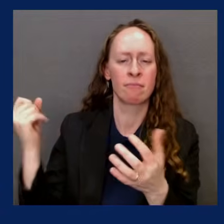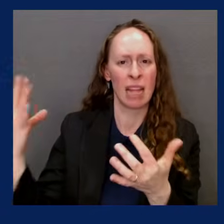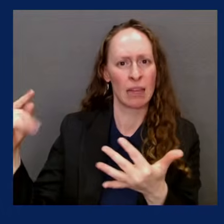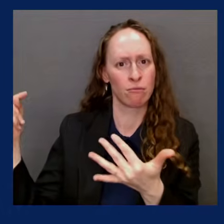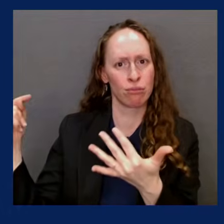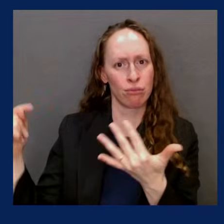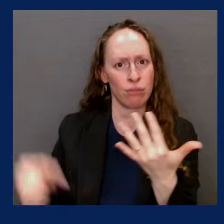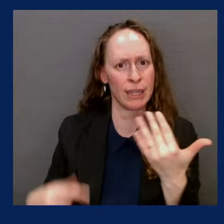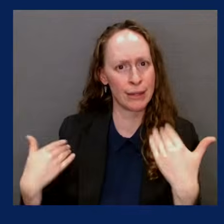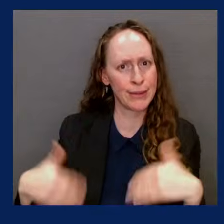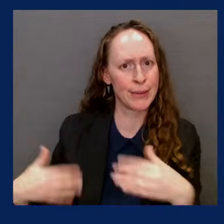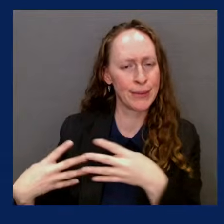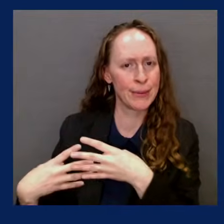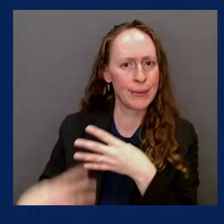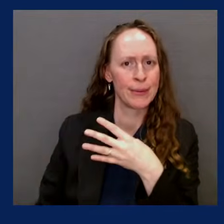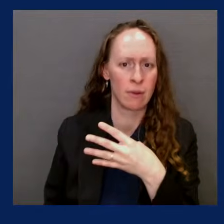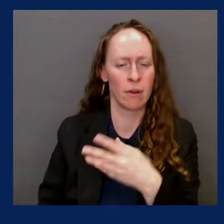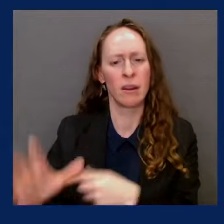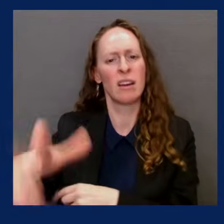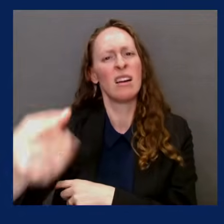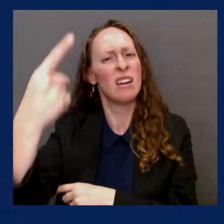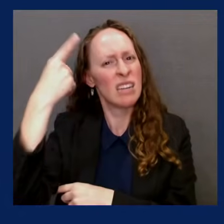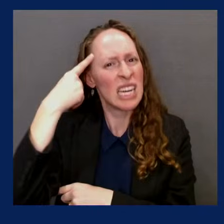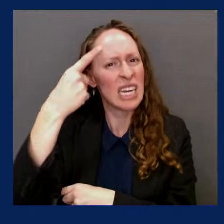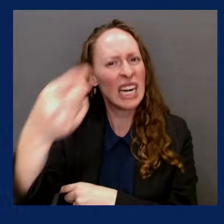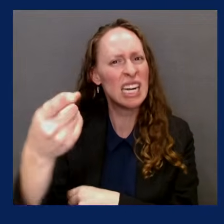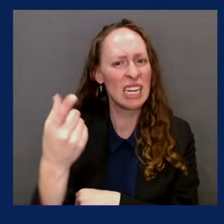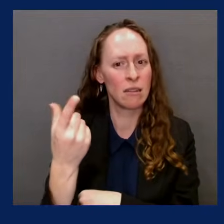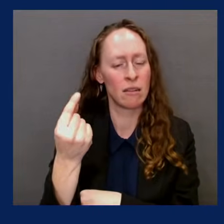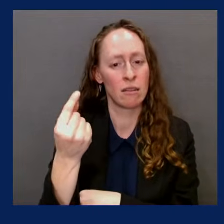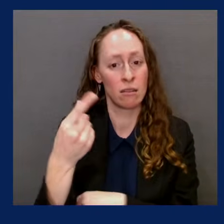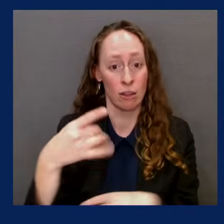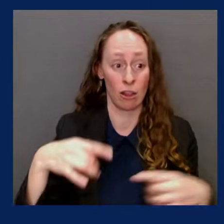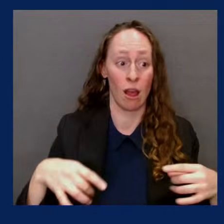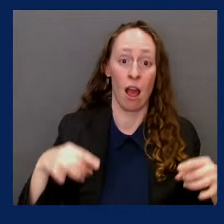Can Australia trust Beijing? And can Australia do business with China?